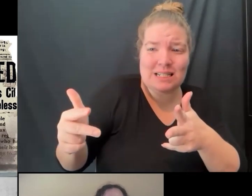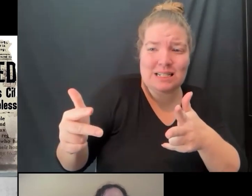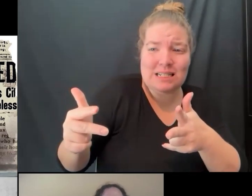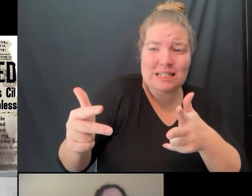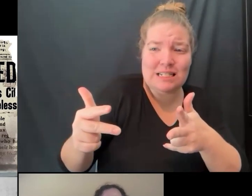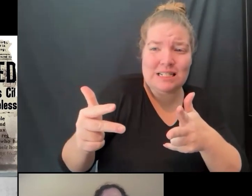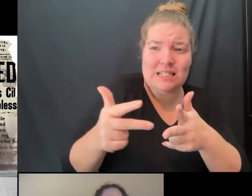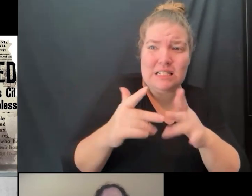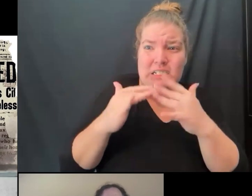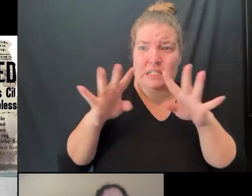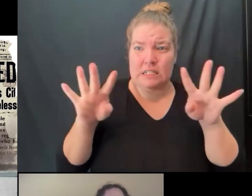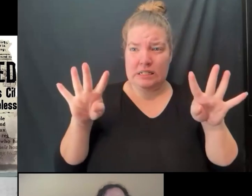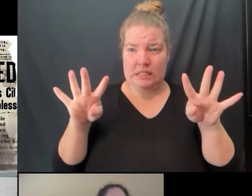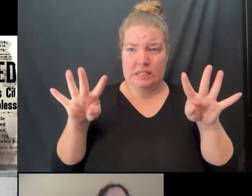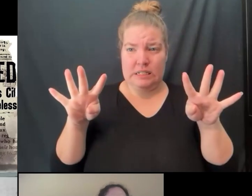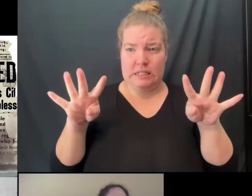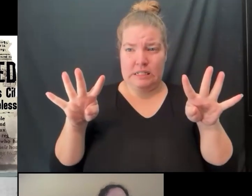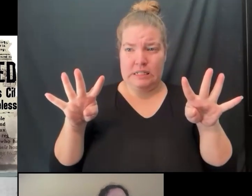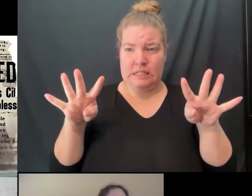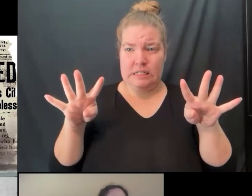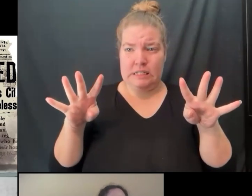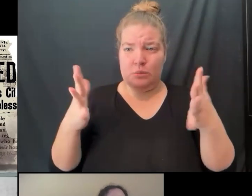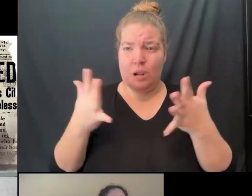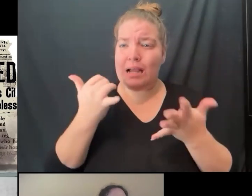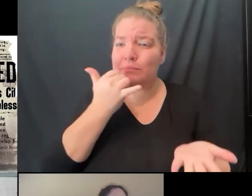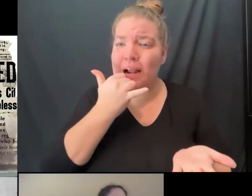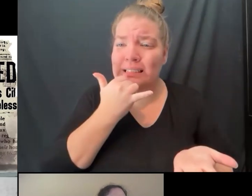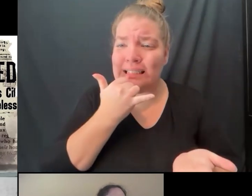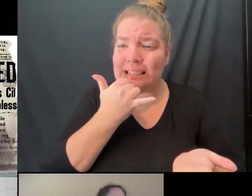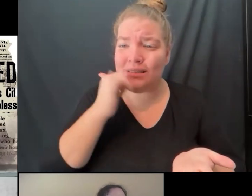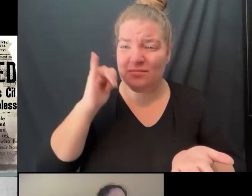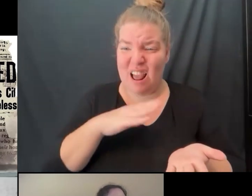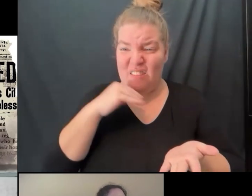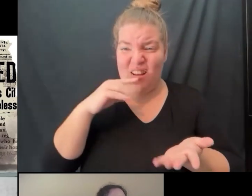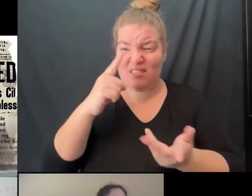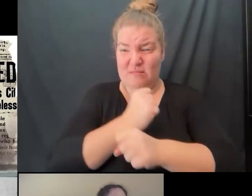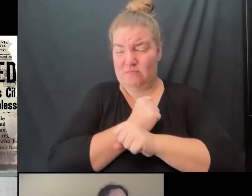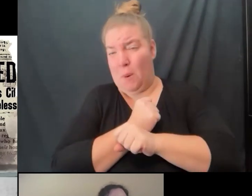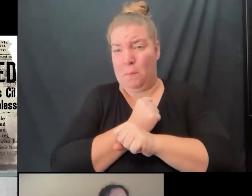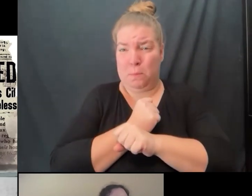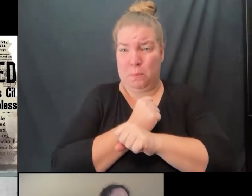and they're slowly, slowly looking like they're going to collide. And indeed, what happens-- the tragedy that occurred